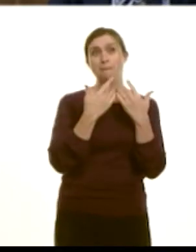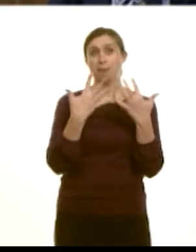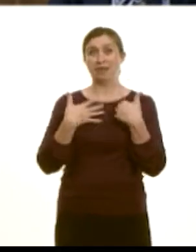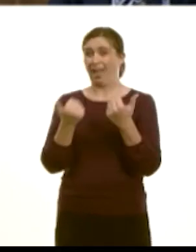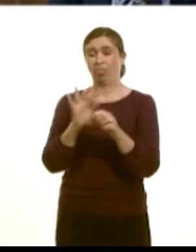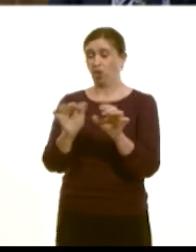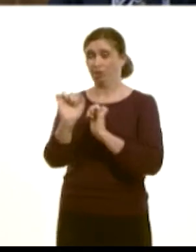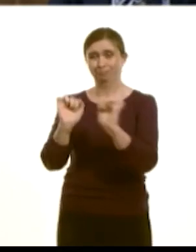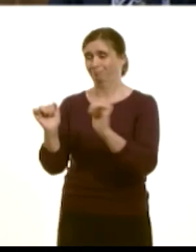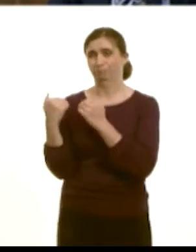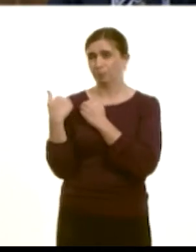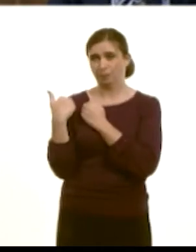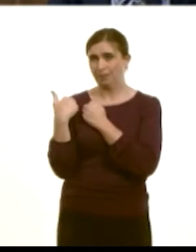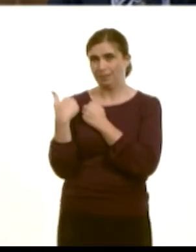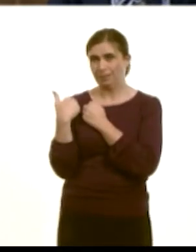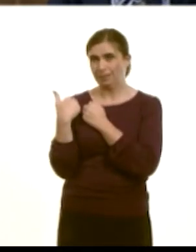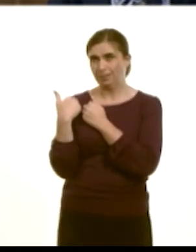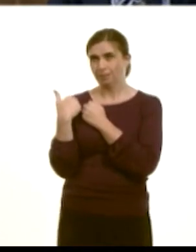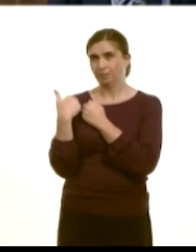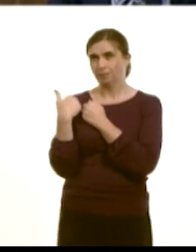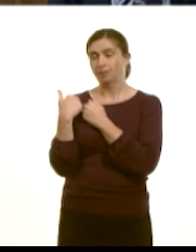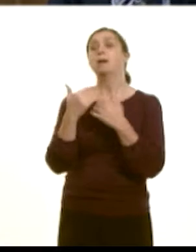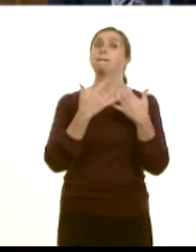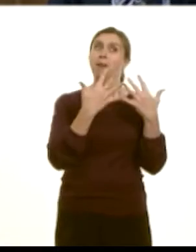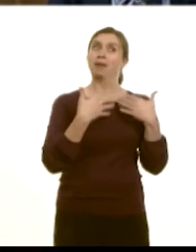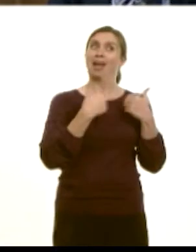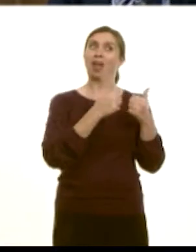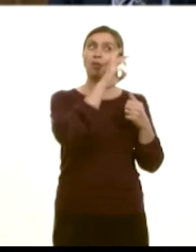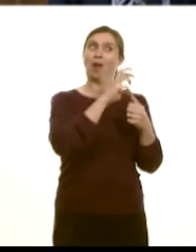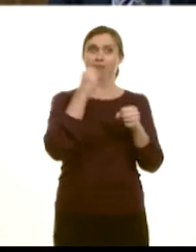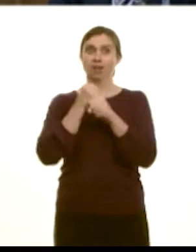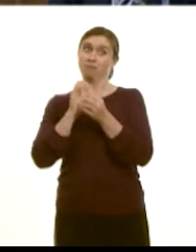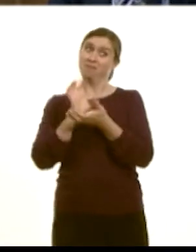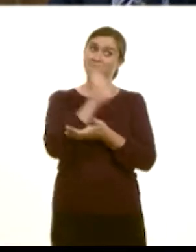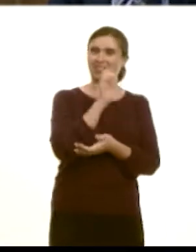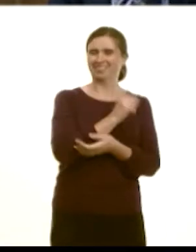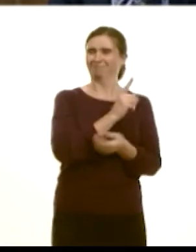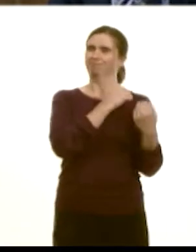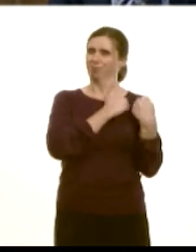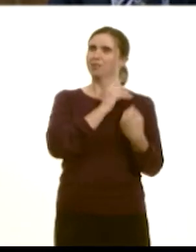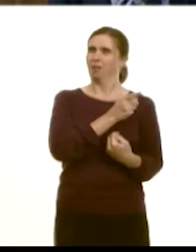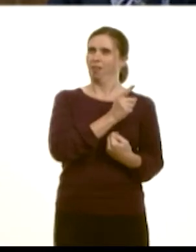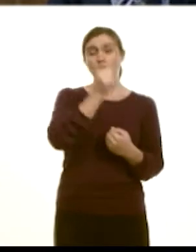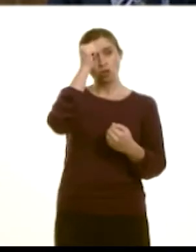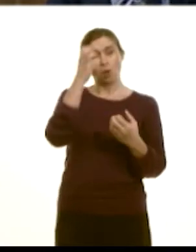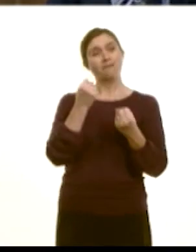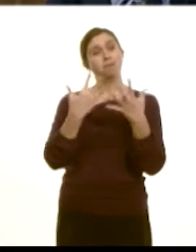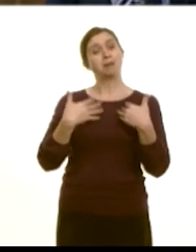That is a matter for Public Health Wales, funded through the Government. She will know, of course, that there is a public health Bill that the Minister will